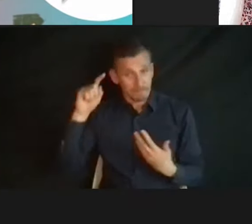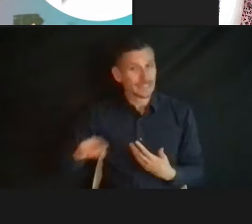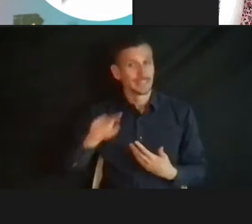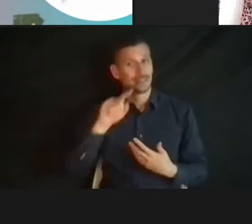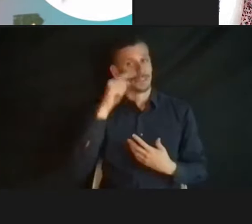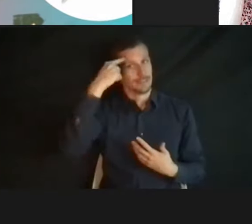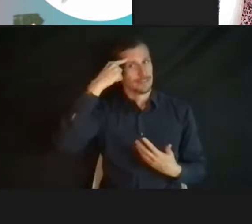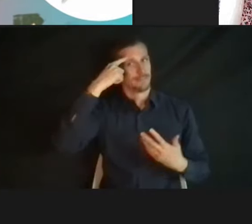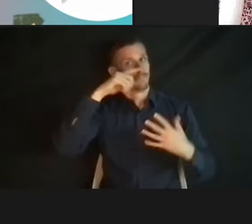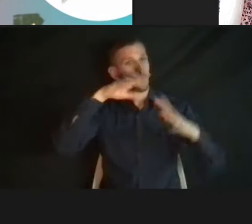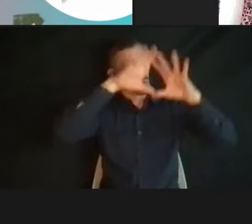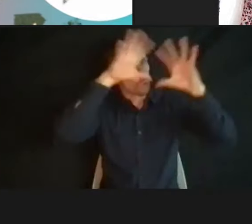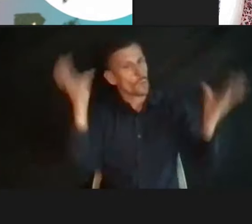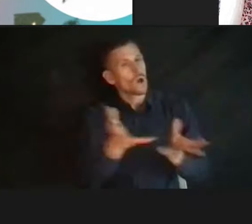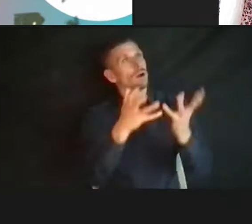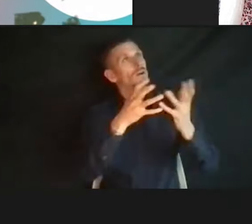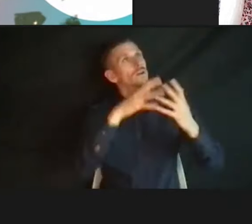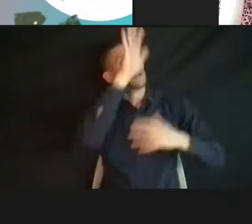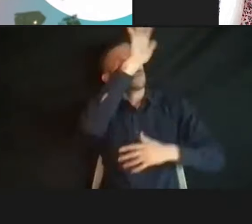hoping that we will be able to get somehow in this generation.